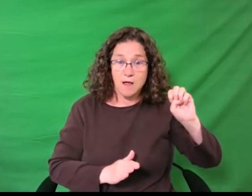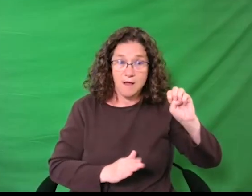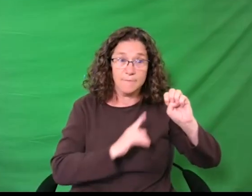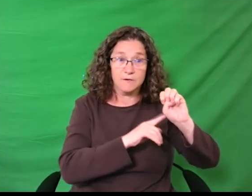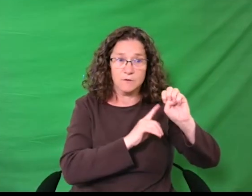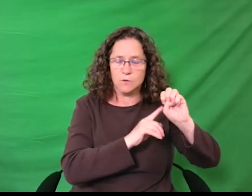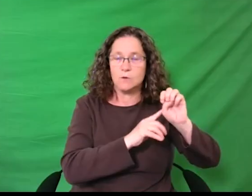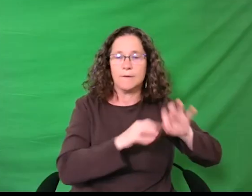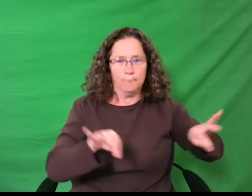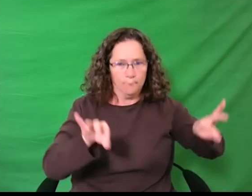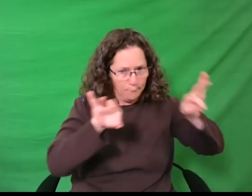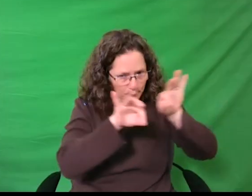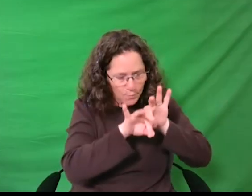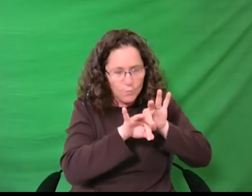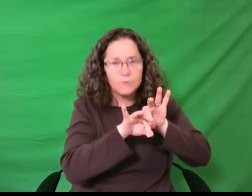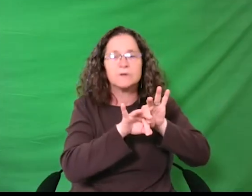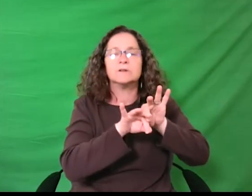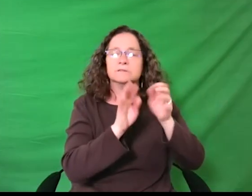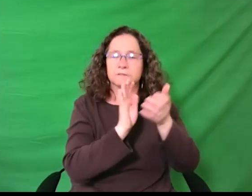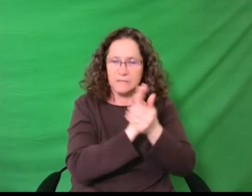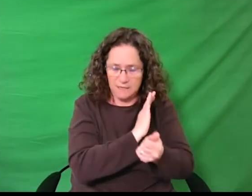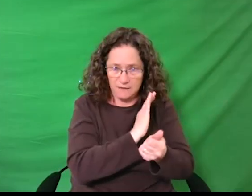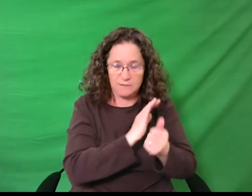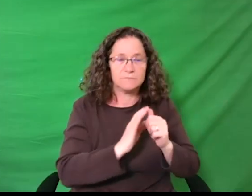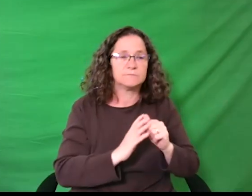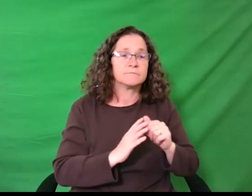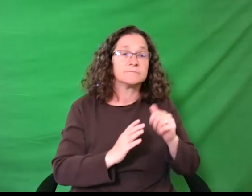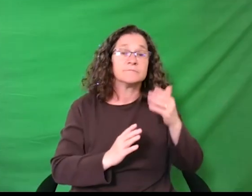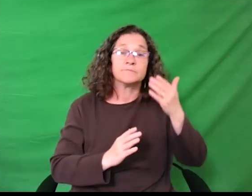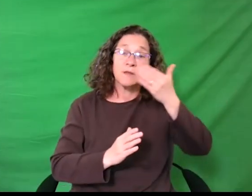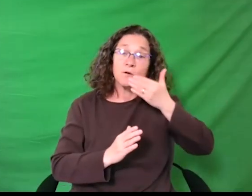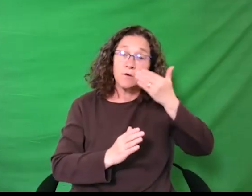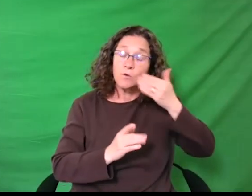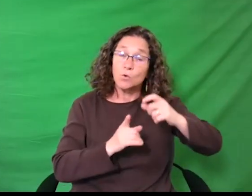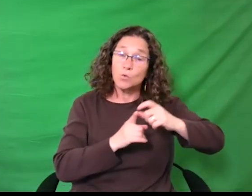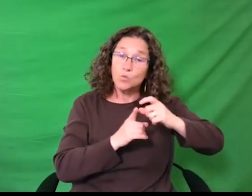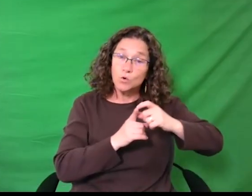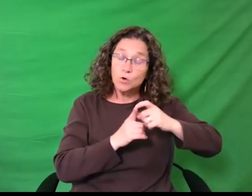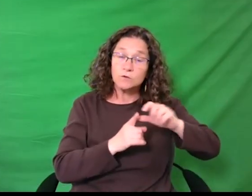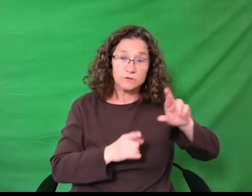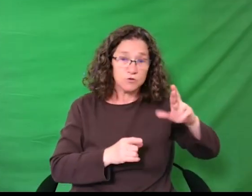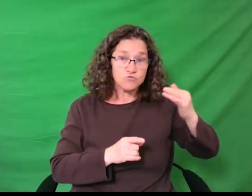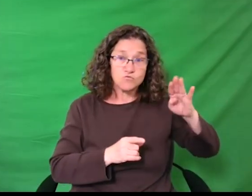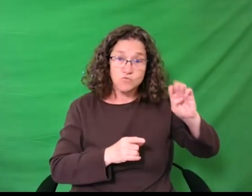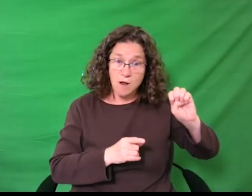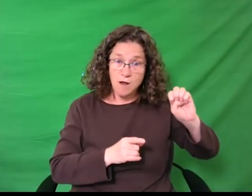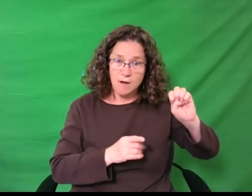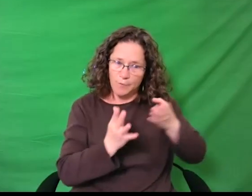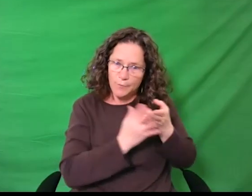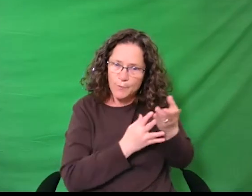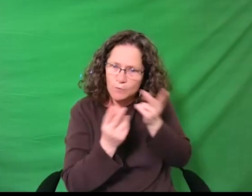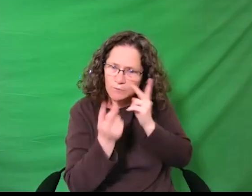phonemic-awareness skill. Cued words rhyme visually. And we have an example here.